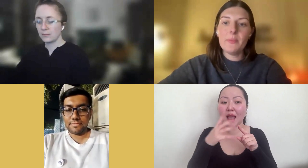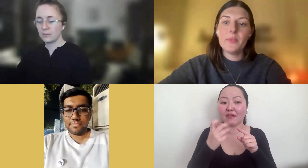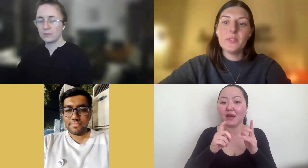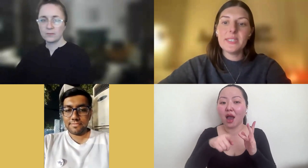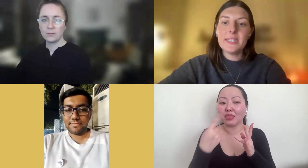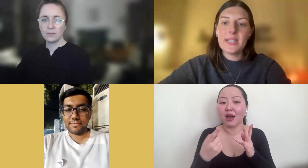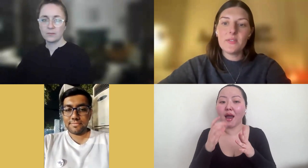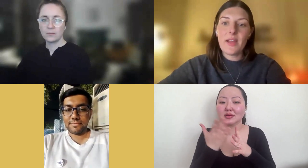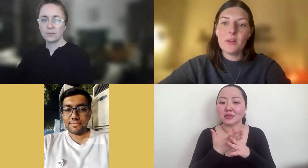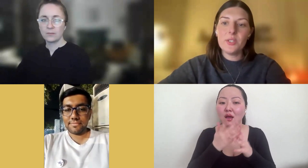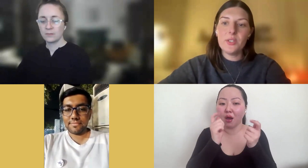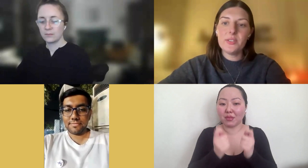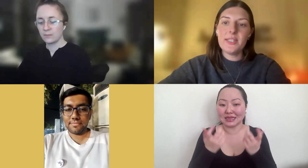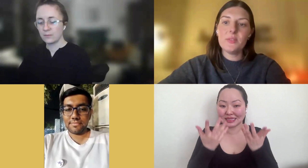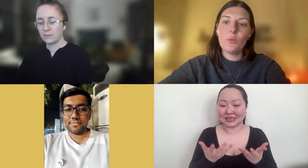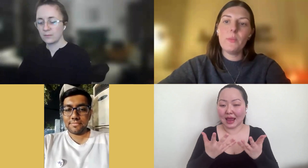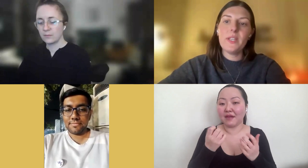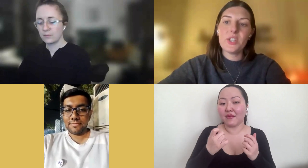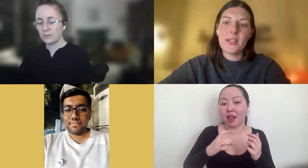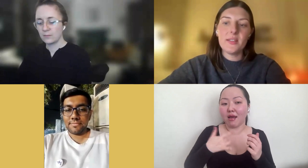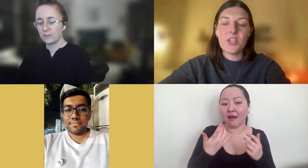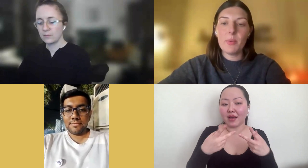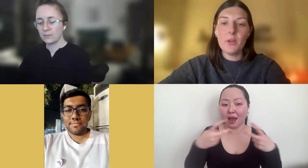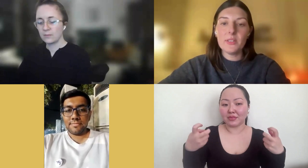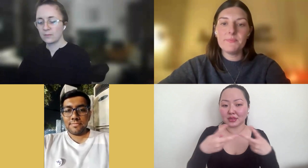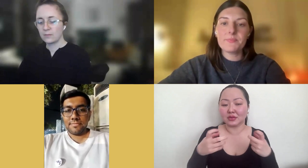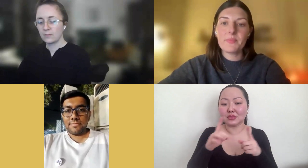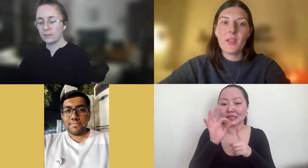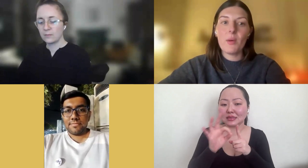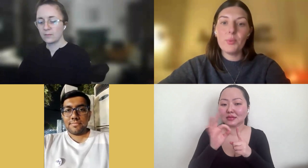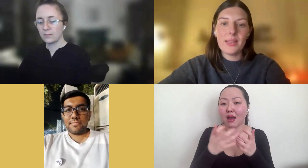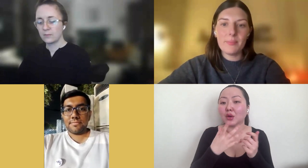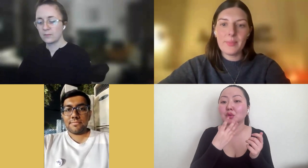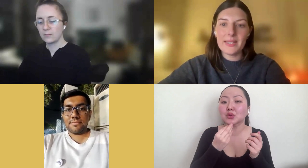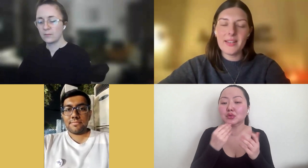are available and details of how to use these will be shared in the chat box. Our brilliant